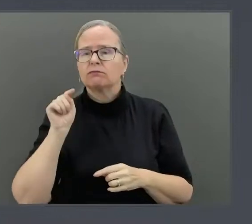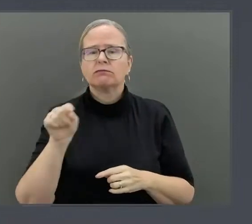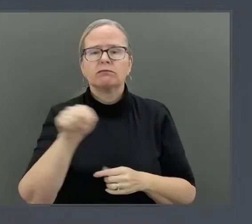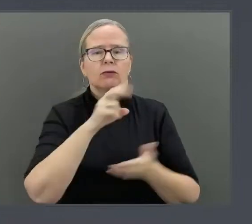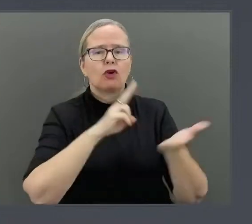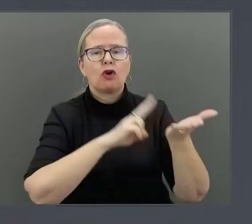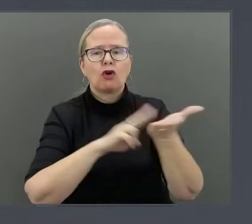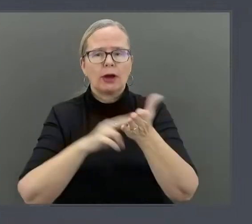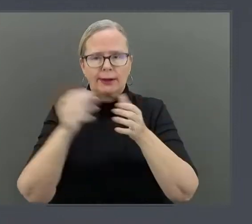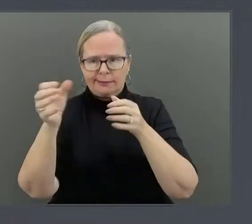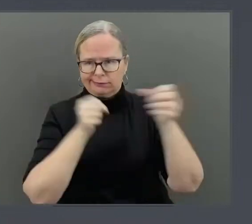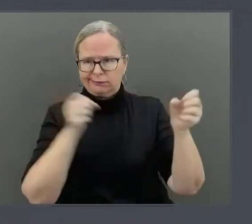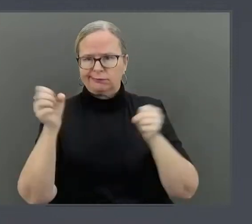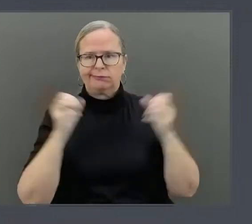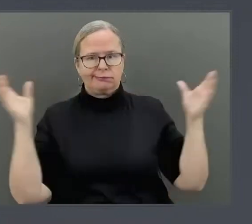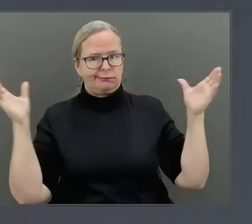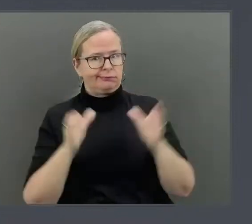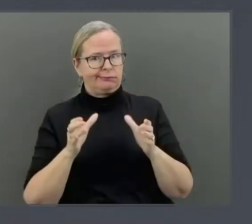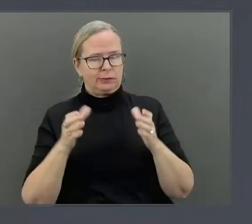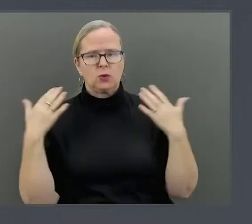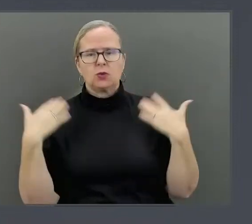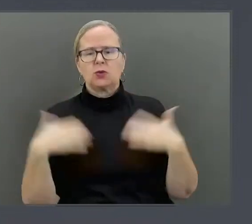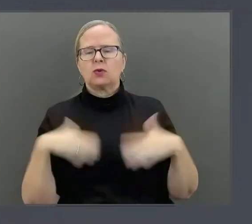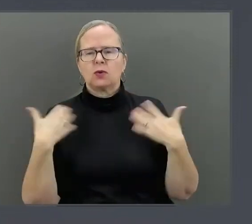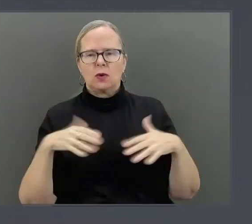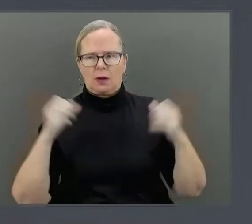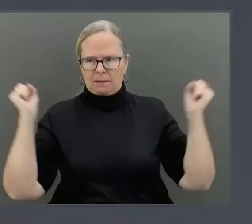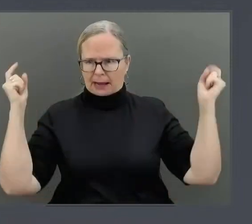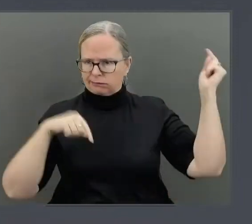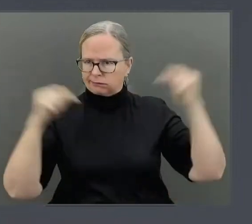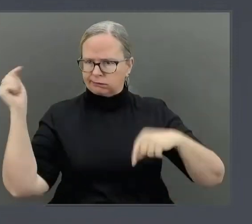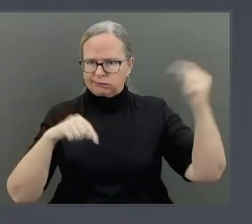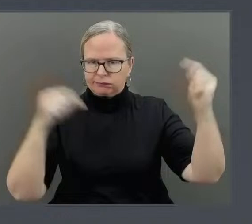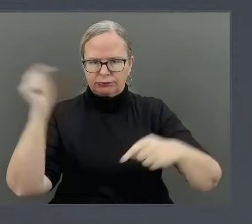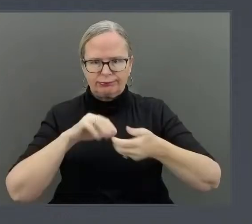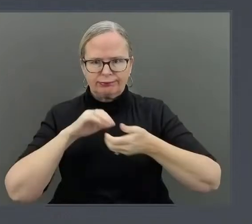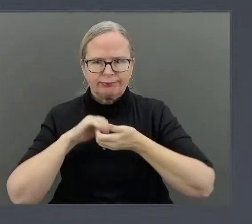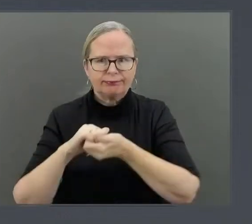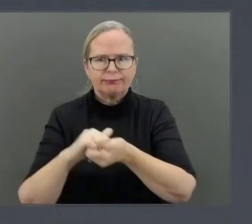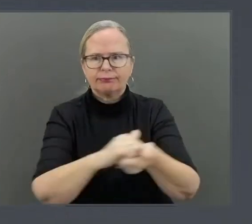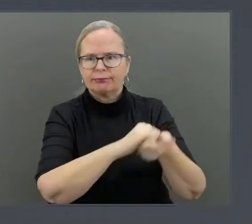work in trying to get the water flow back up to normal and good news on the usage front